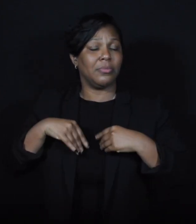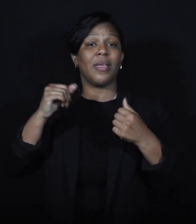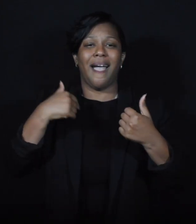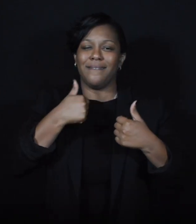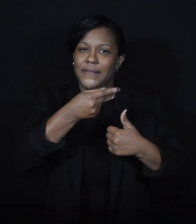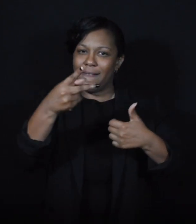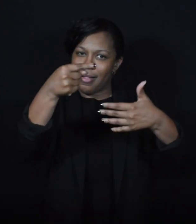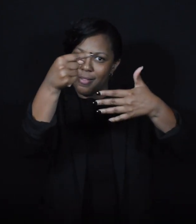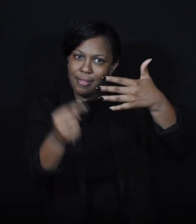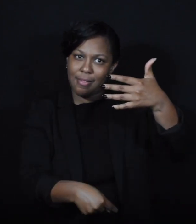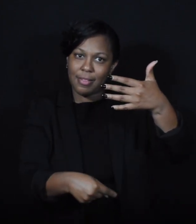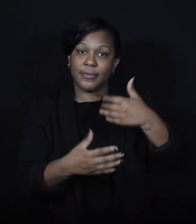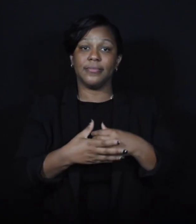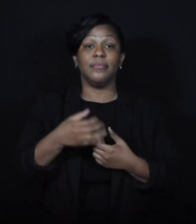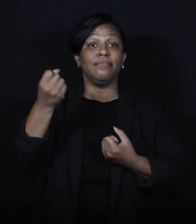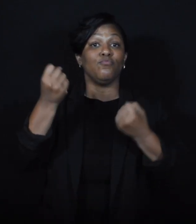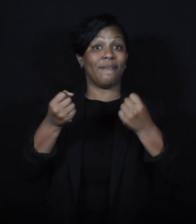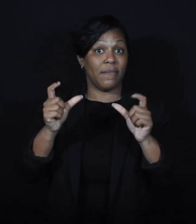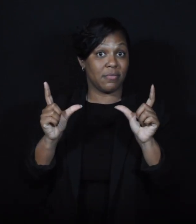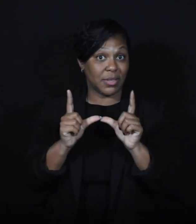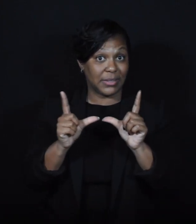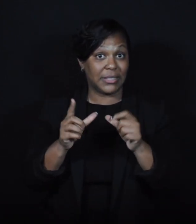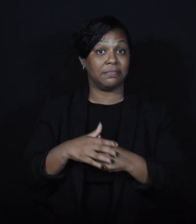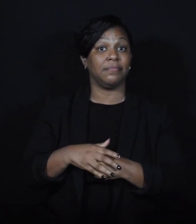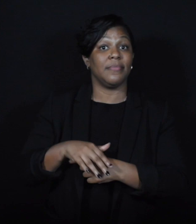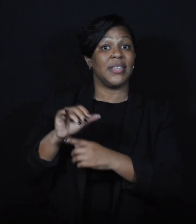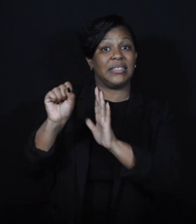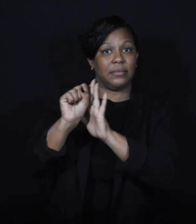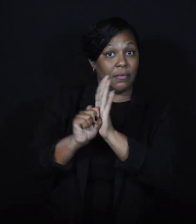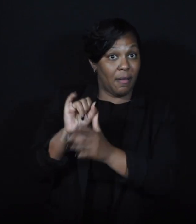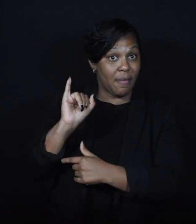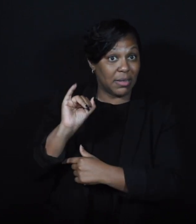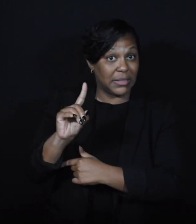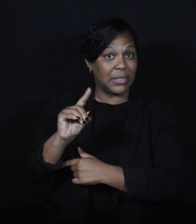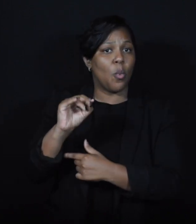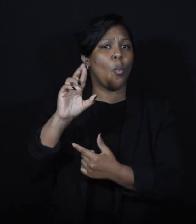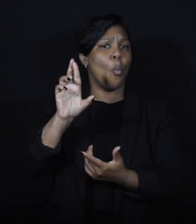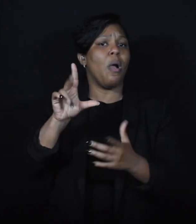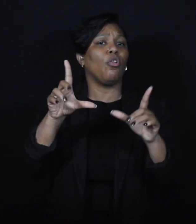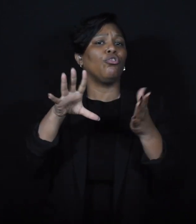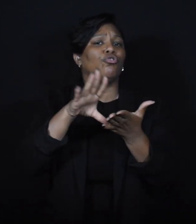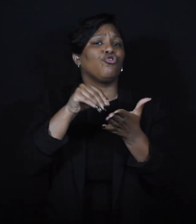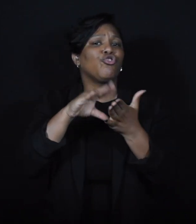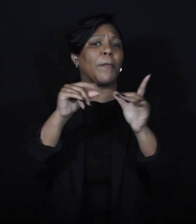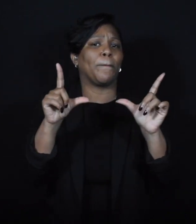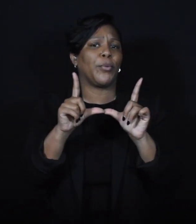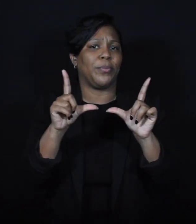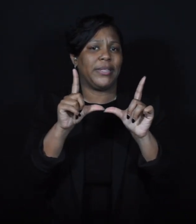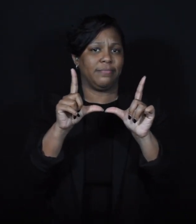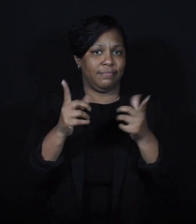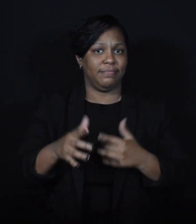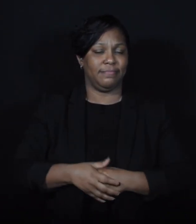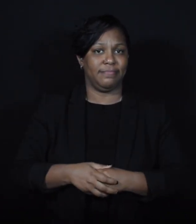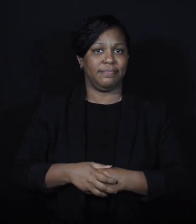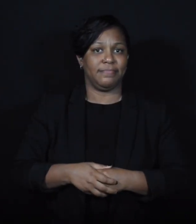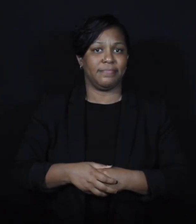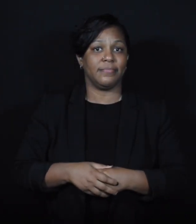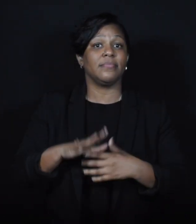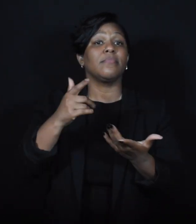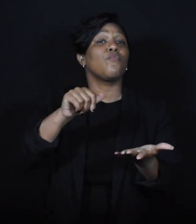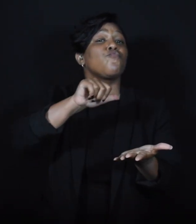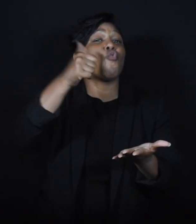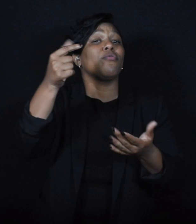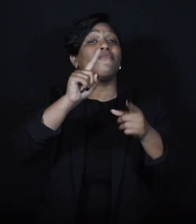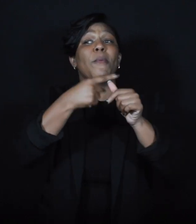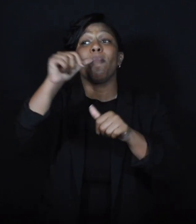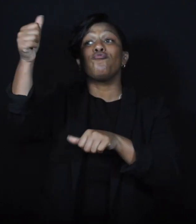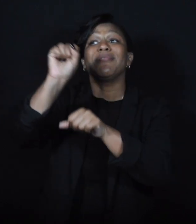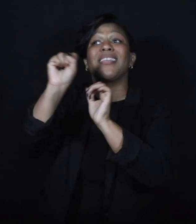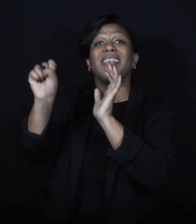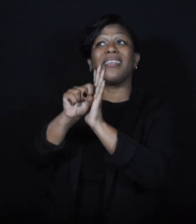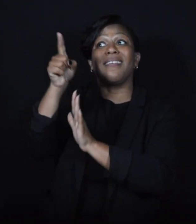a driver’s license, state ID, or learner’s permit from another state